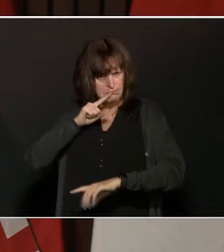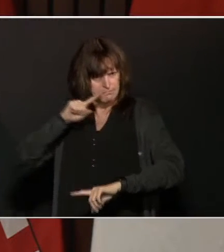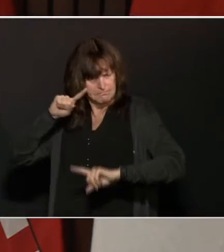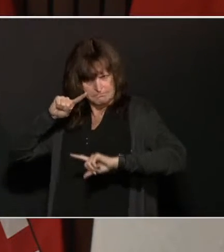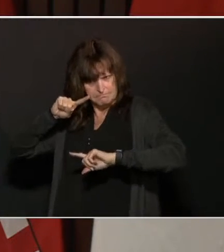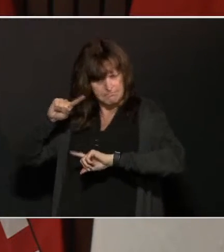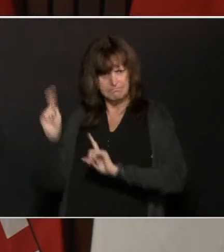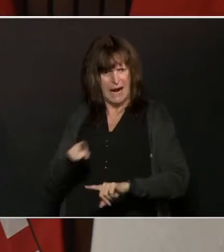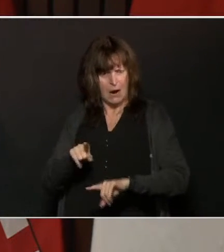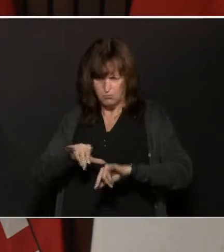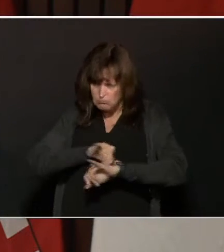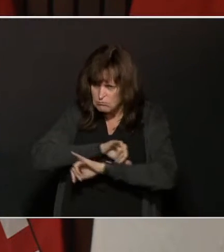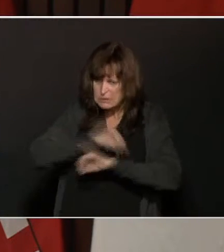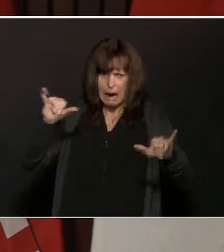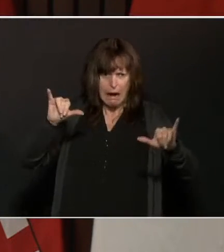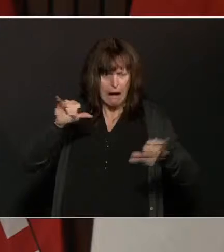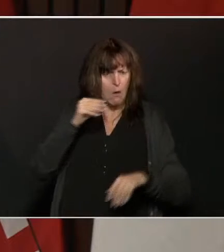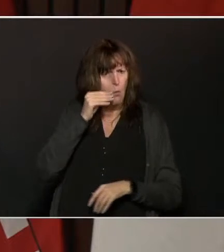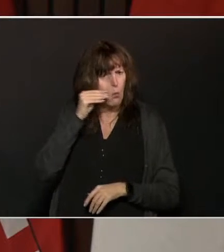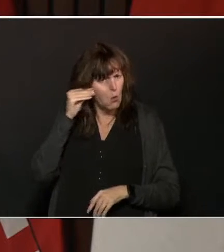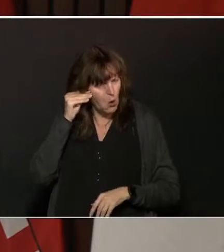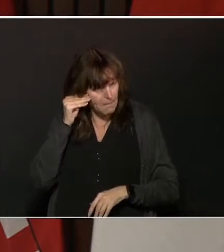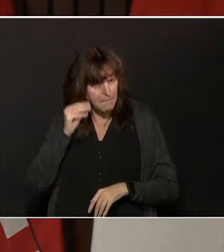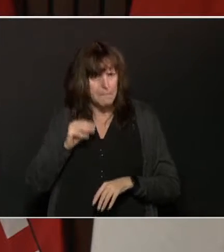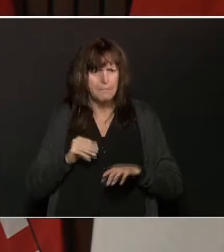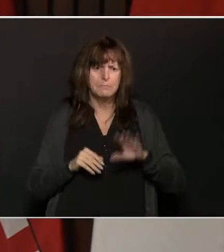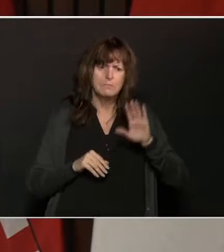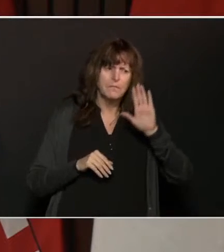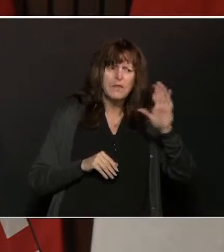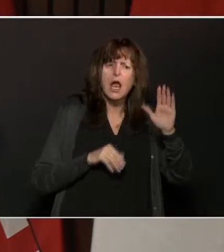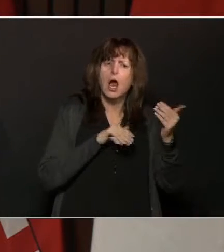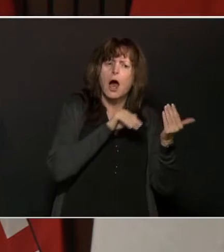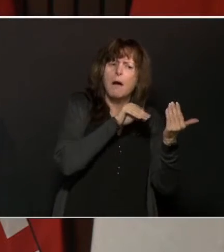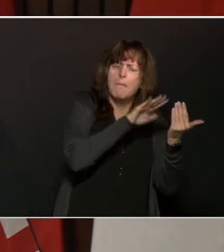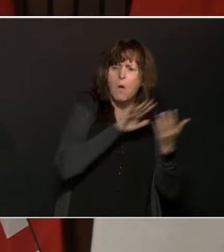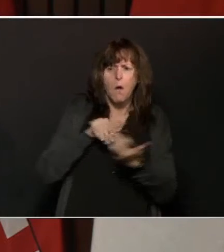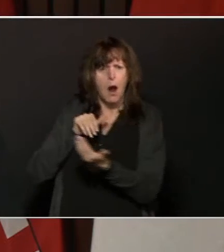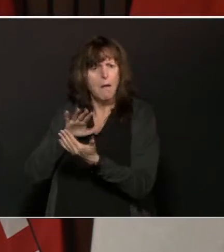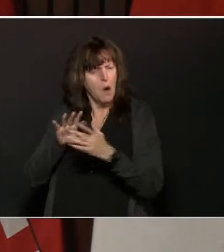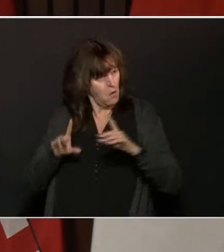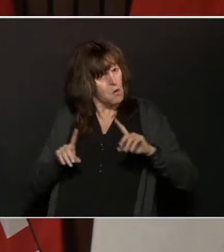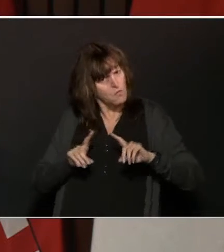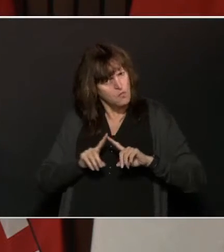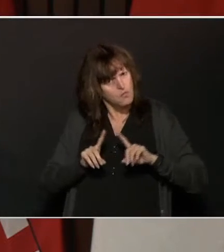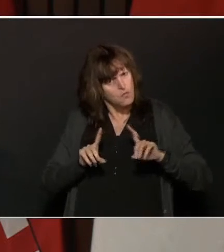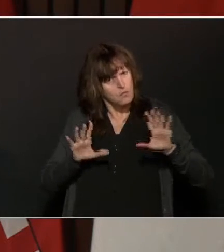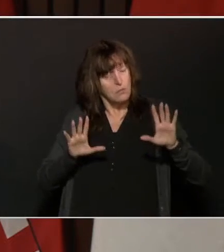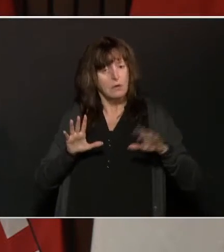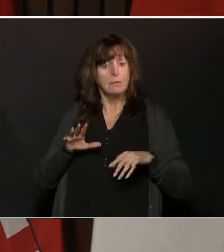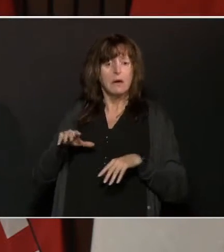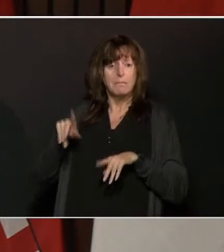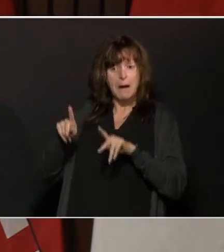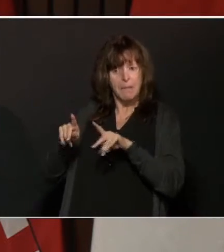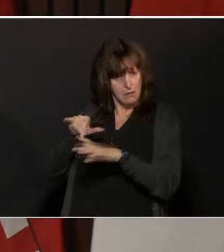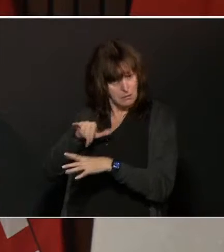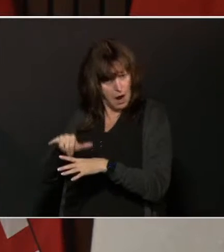JURISDICTIONS HAVE SEEN GROWTH UNTIL JURISDICTIONS HAVE SEEN GROWTH UNTIL THEY JURISDICTIONS HAVE SEEN GROWTH UNTIL THEY HAVE UNTIL THEY HAVE IMPLEMENTED SOME FORM UNTIL THEY HAVE IMPLEMENTED SOME FORM OF UNTIL THEY HAVE IMPLEMENTED SOME FORM OF A